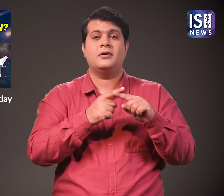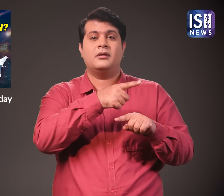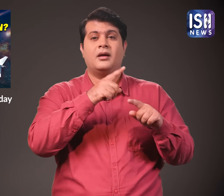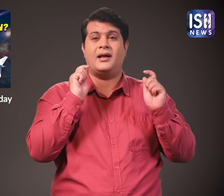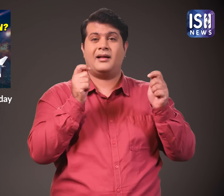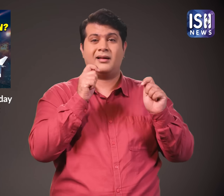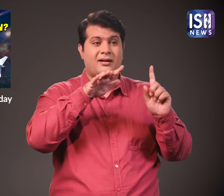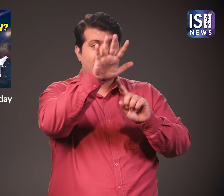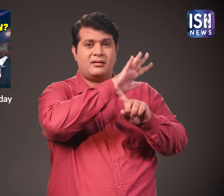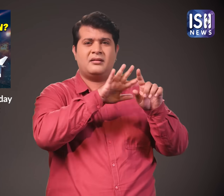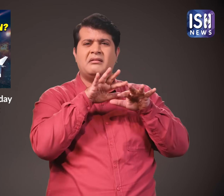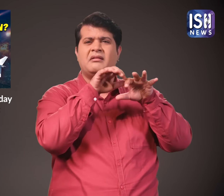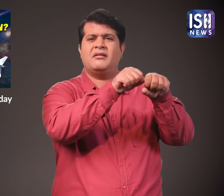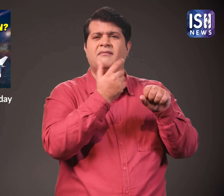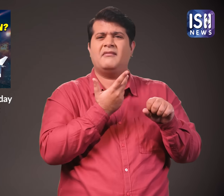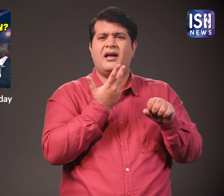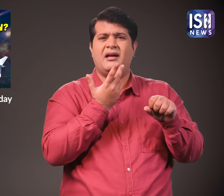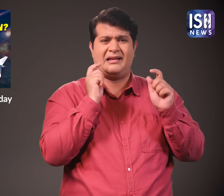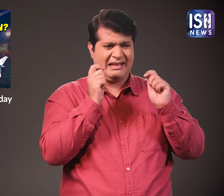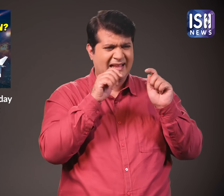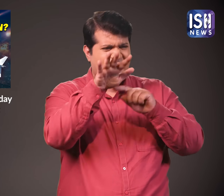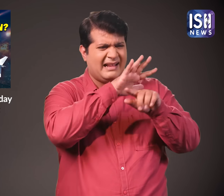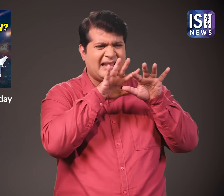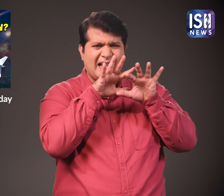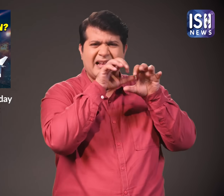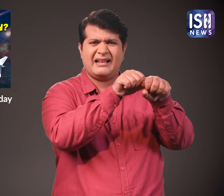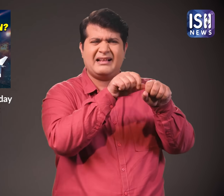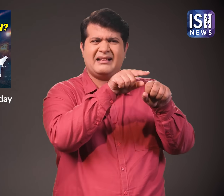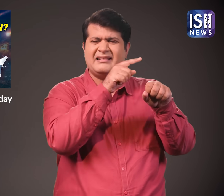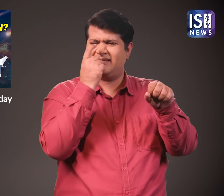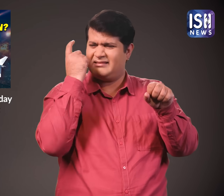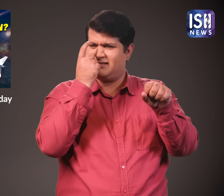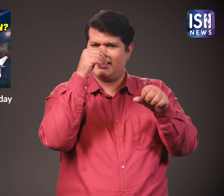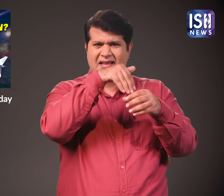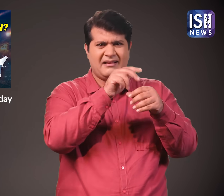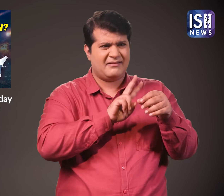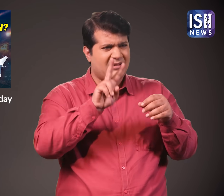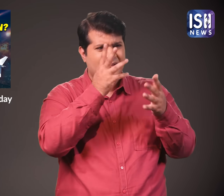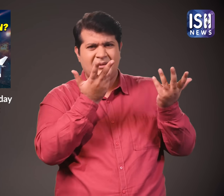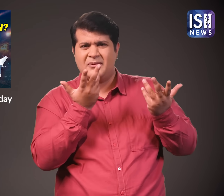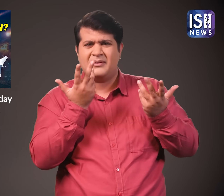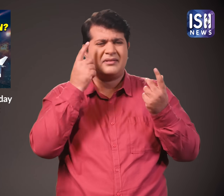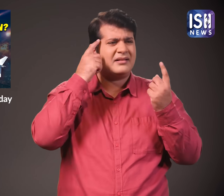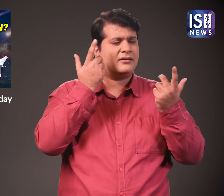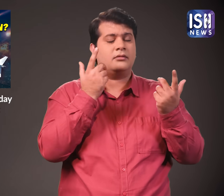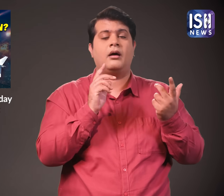Why did Trump threaten to take over Greenland, and why is it so important?